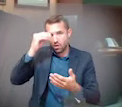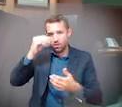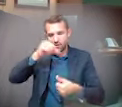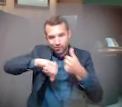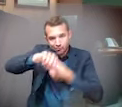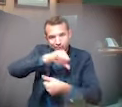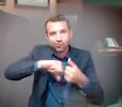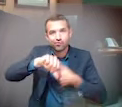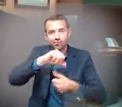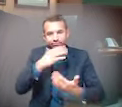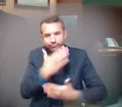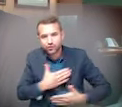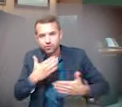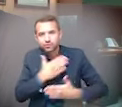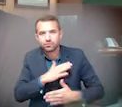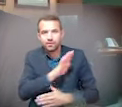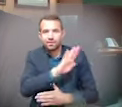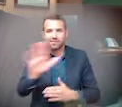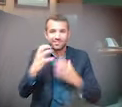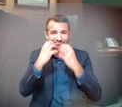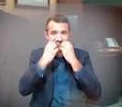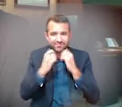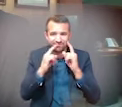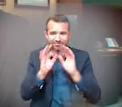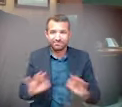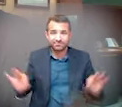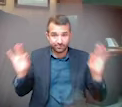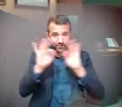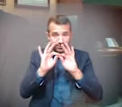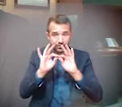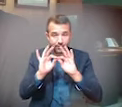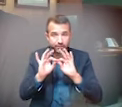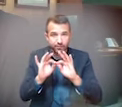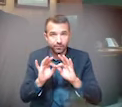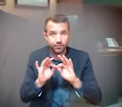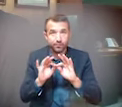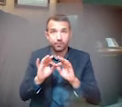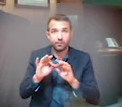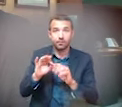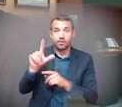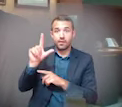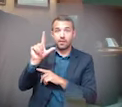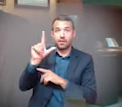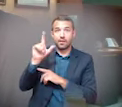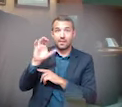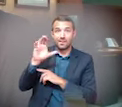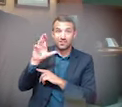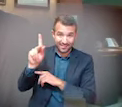and appreciate the value that we all have. LeDerick: Yeah. Diane: Go, LeDerick. Yeah, I see you responding.